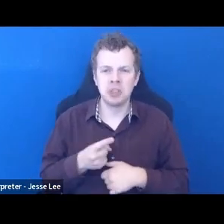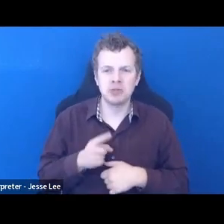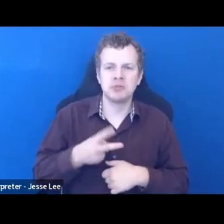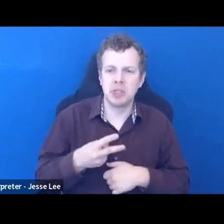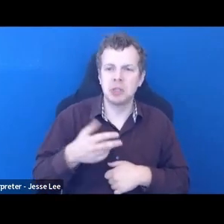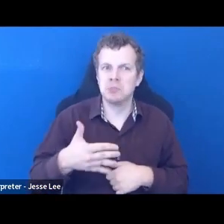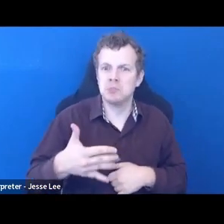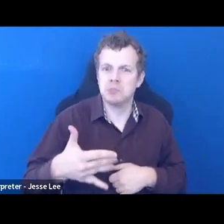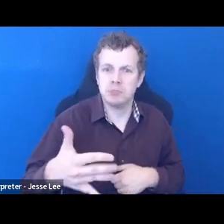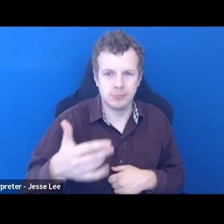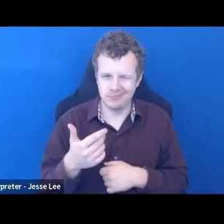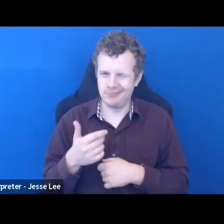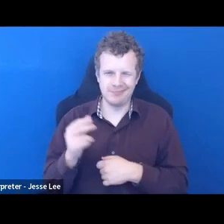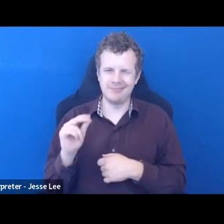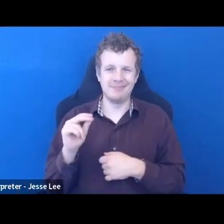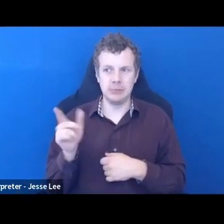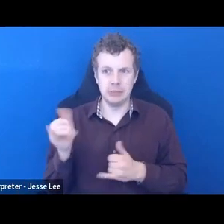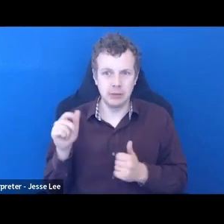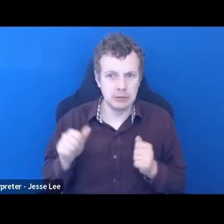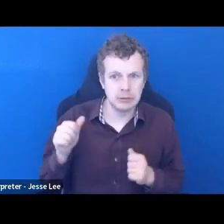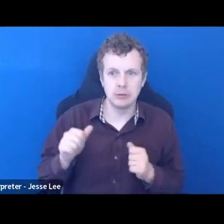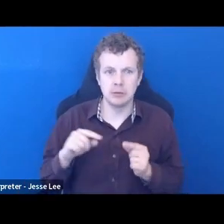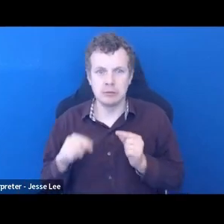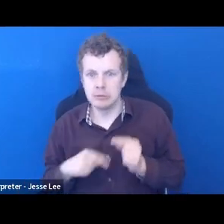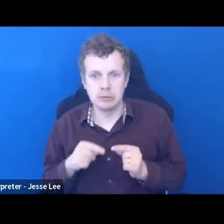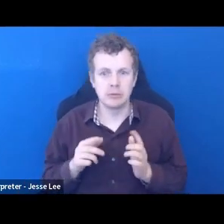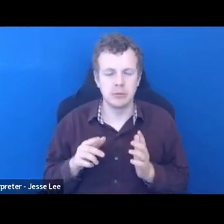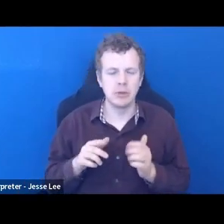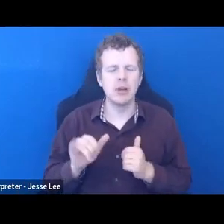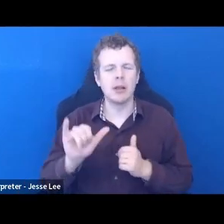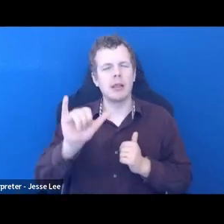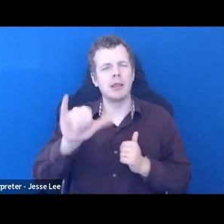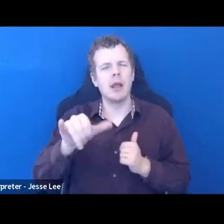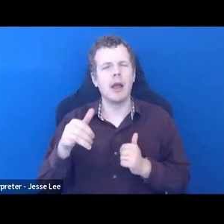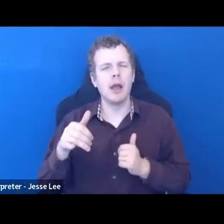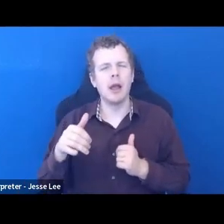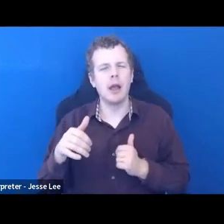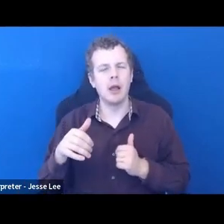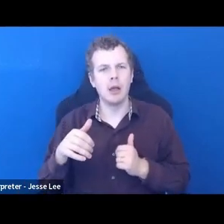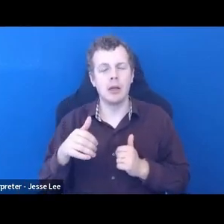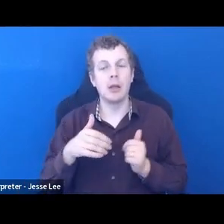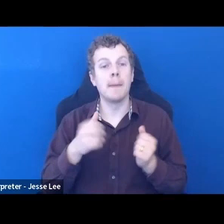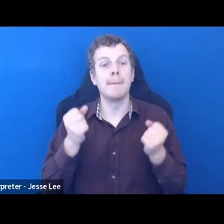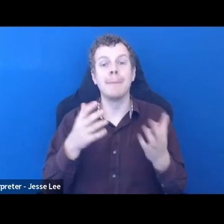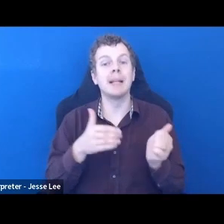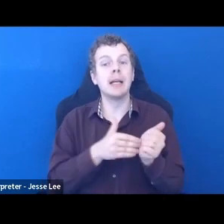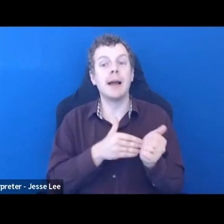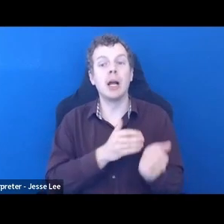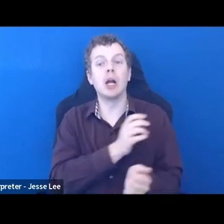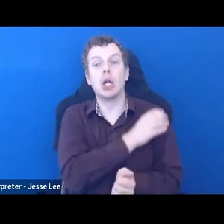And that's a really big I think shift for a lot of clinicians and providers that to kind